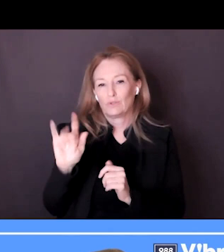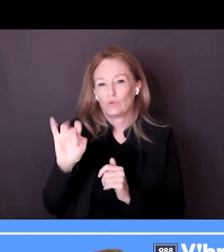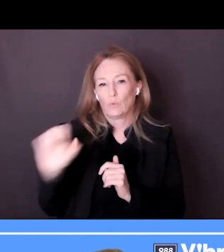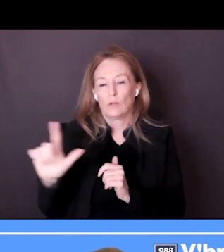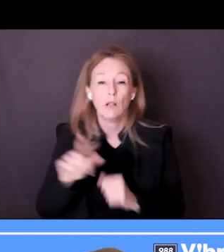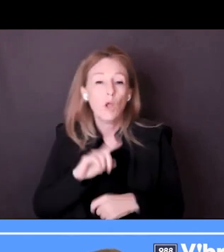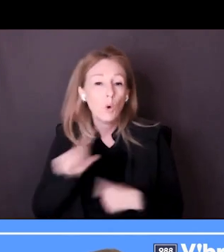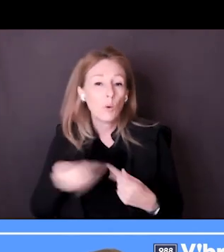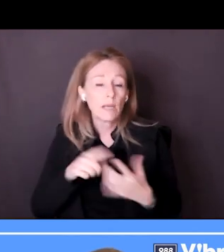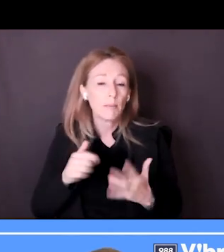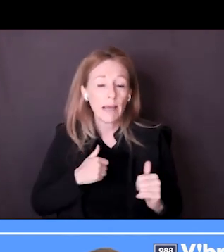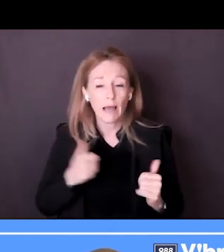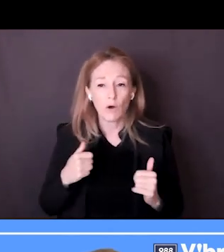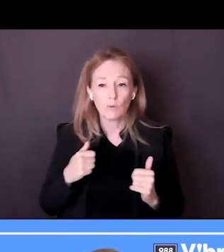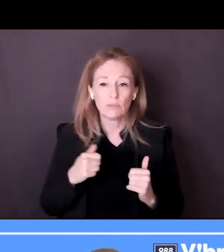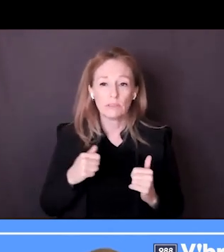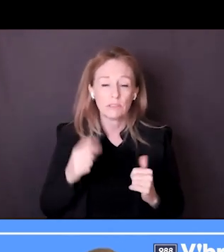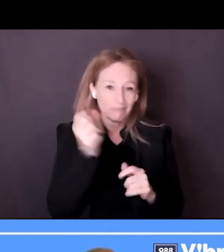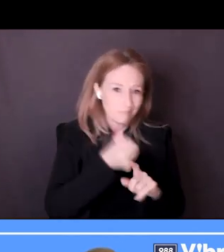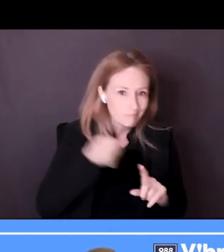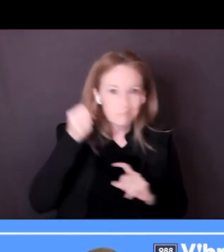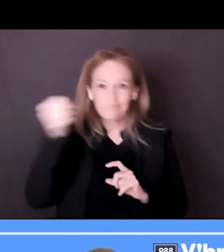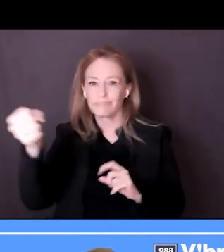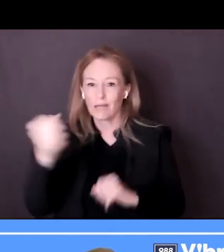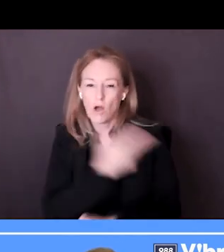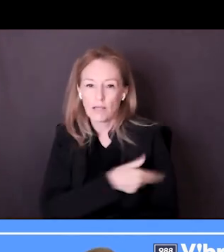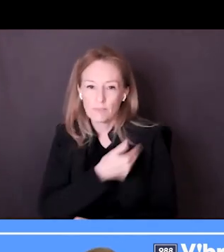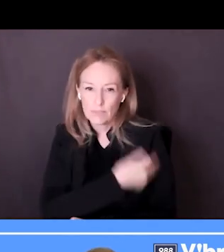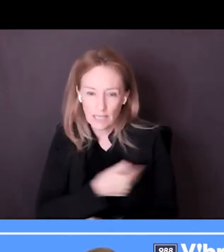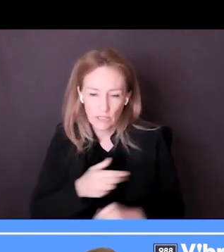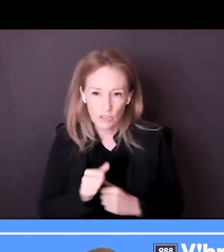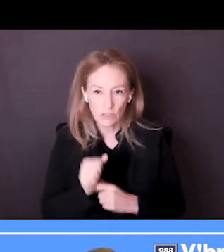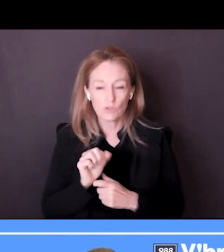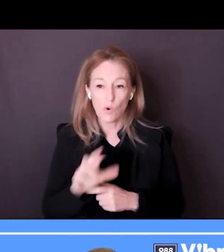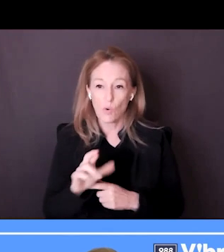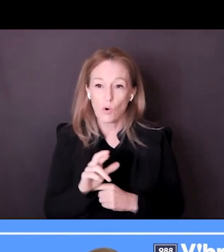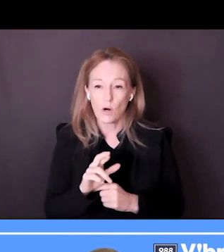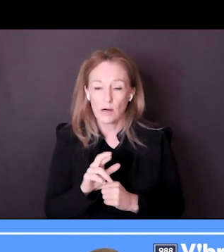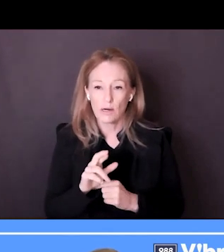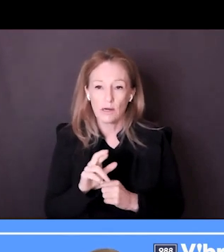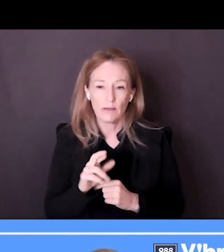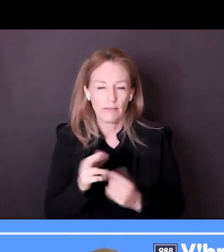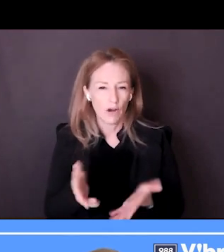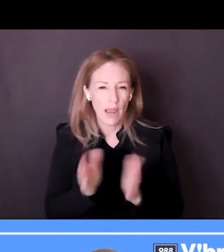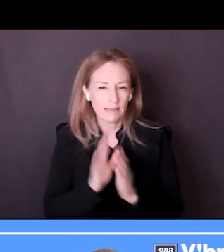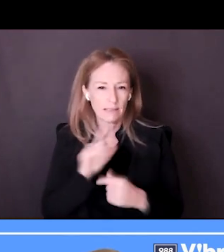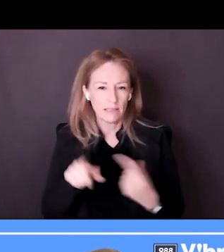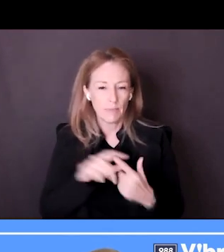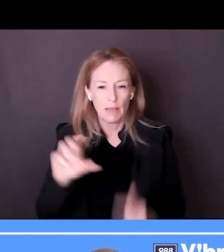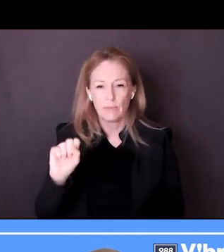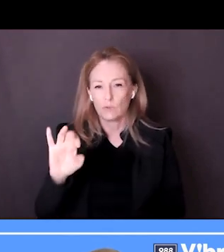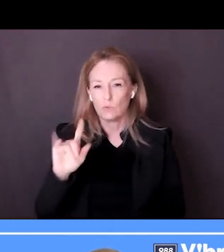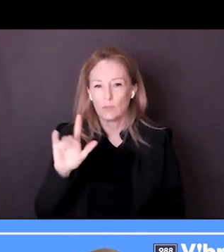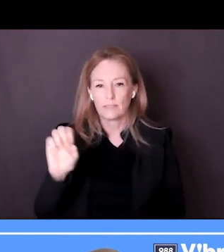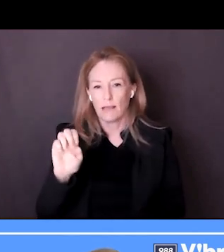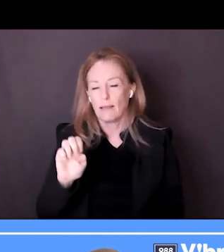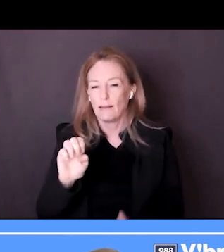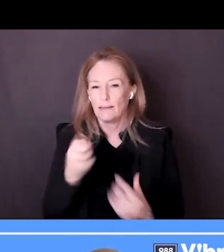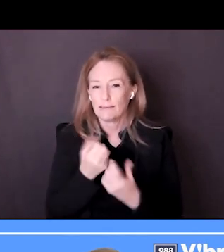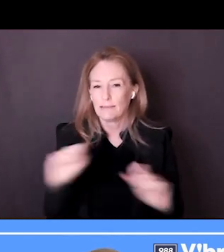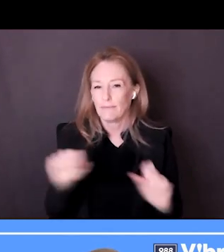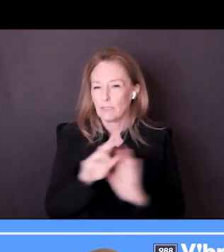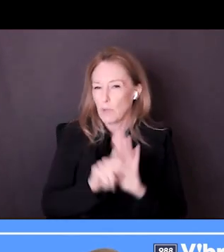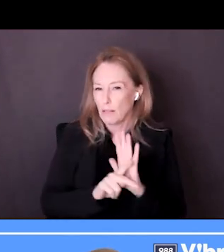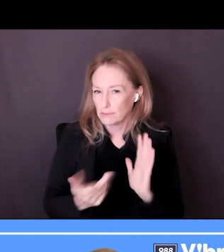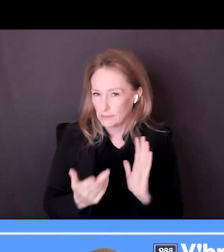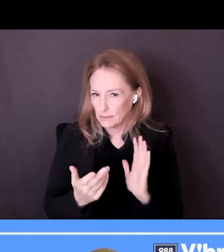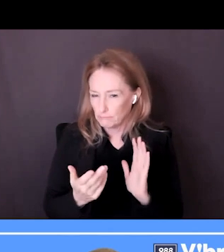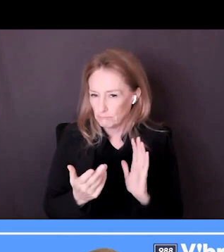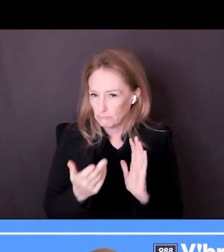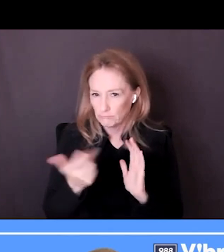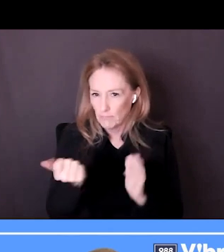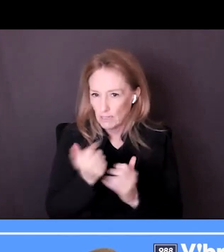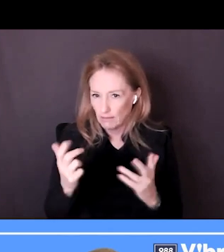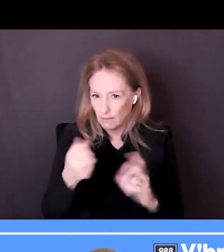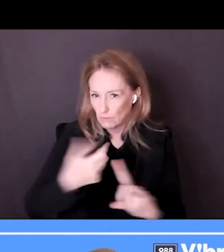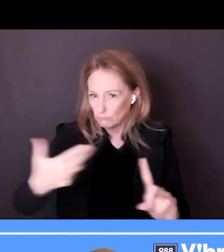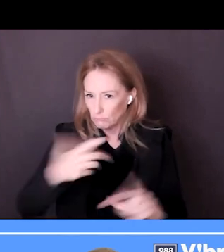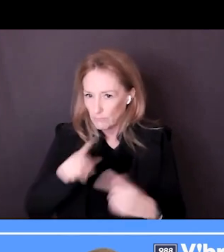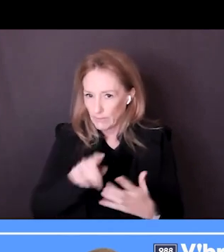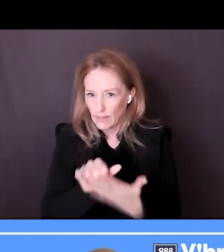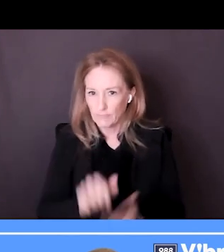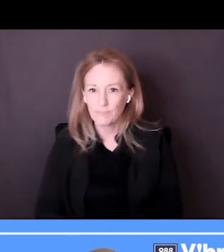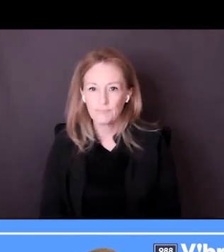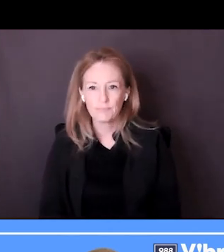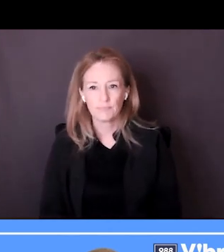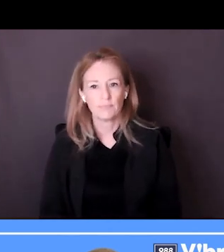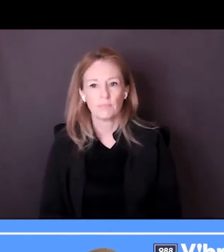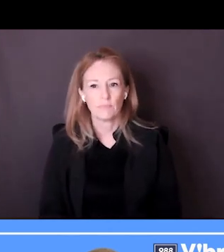OR MAYBE ASKING TO SPEAK TO THE SUICIDALITY POLICY? WE HAVE